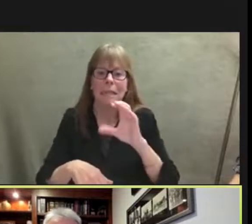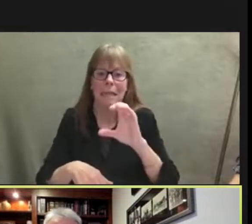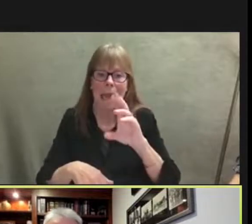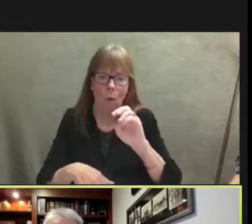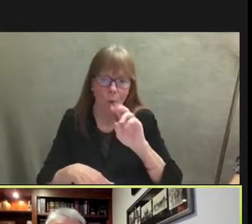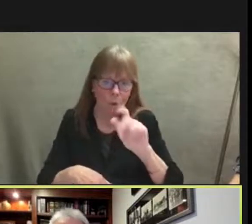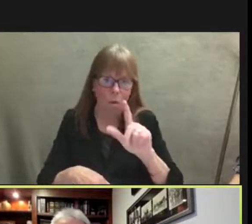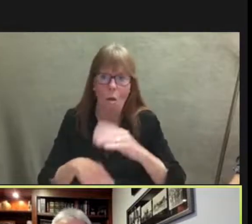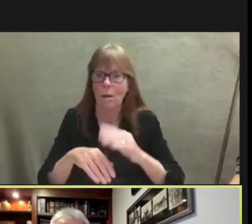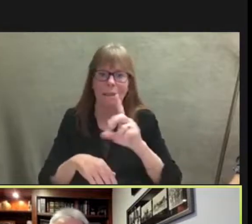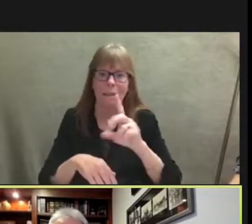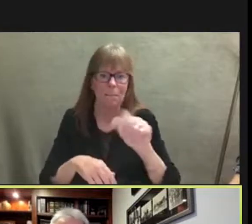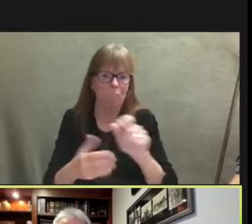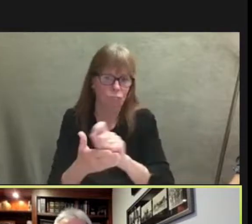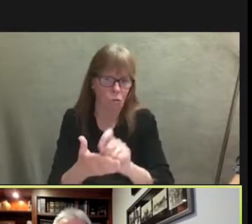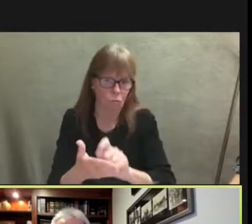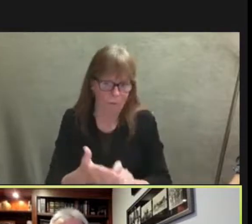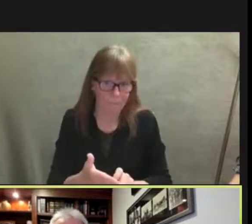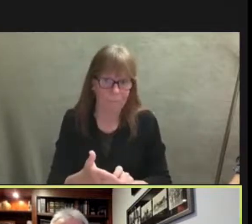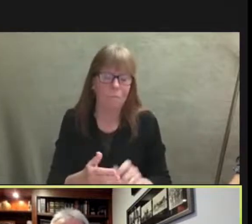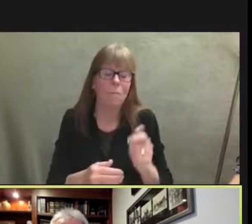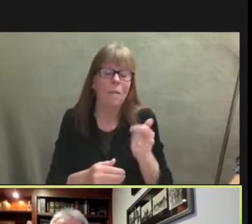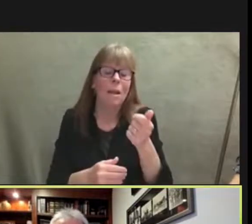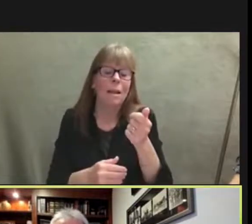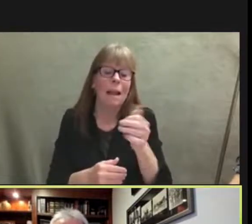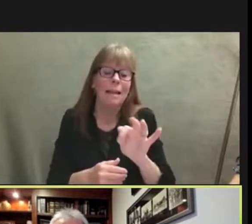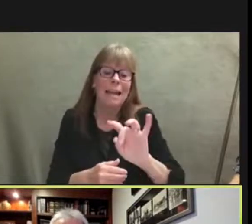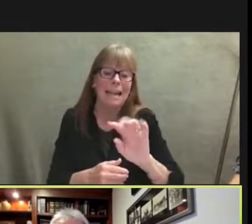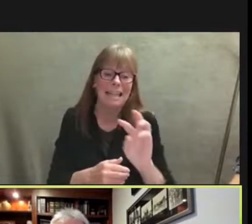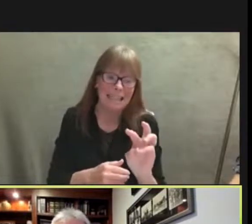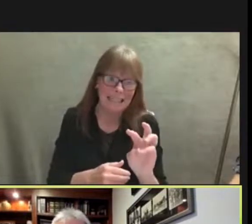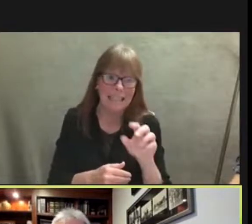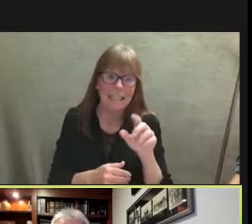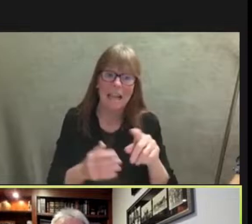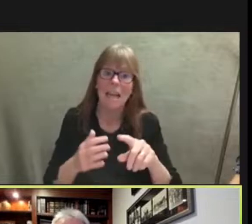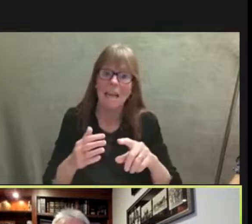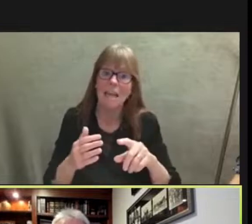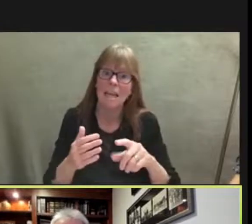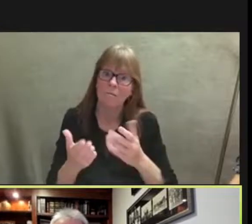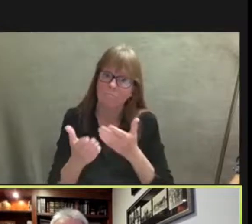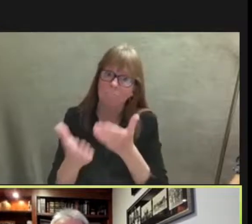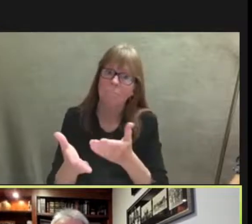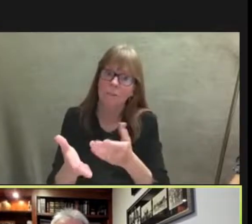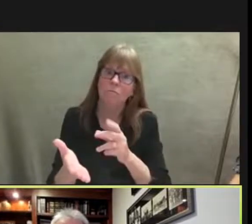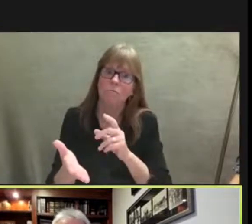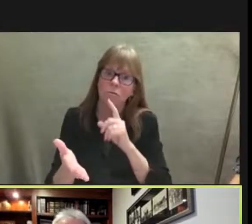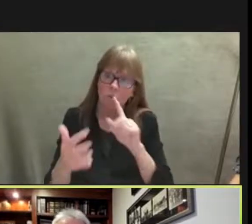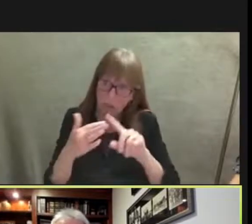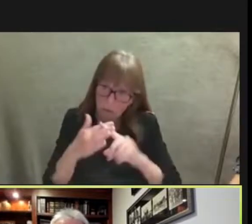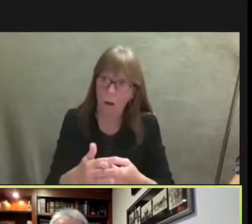In 1986, NCD recommended enactment of Americans with Disabilities Act and then drafted